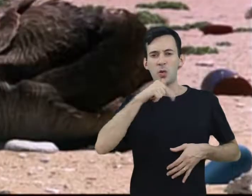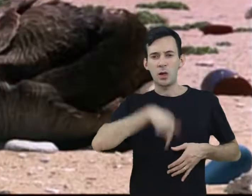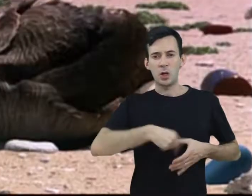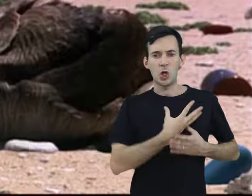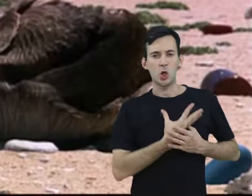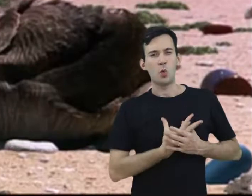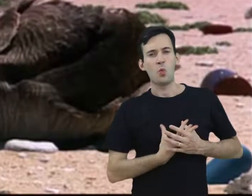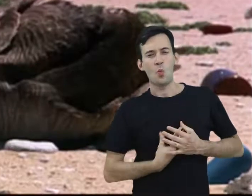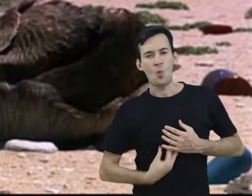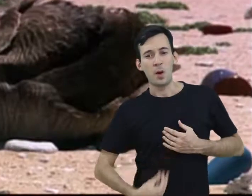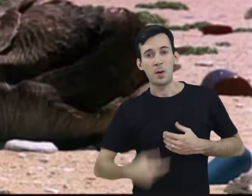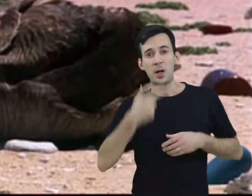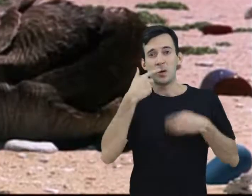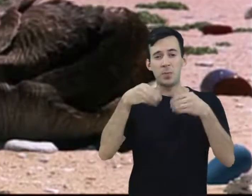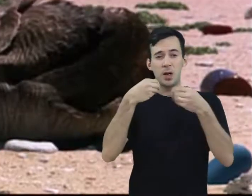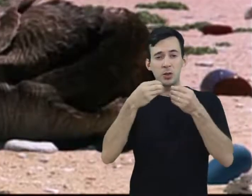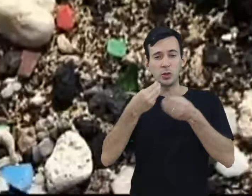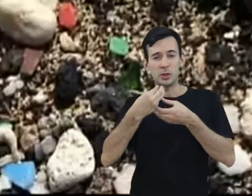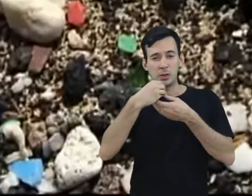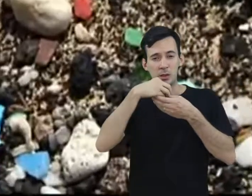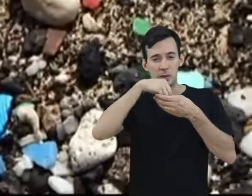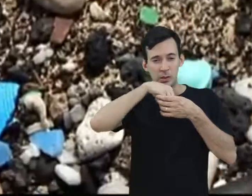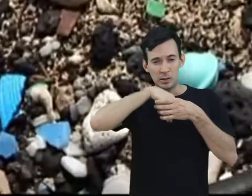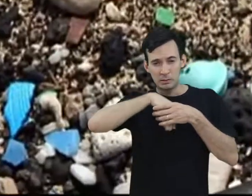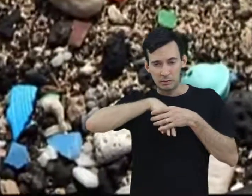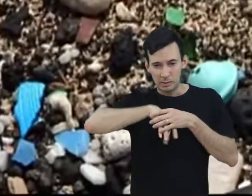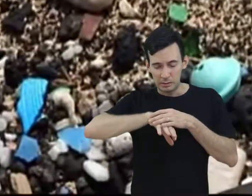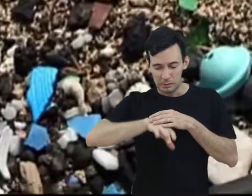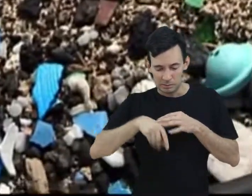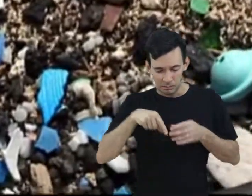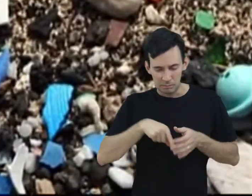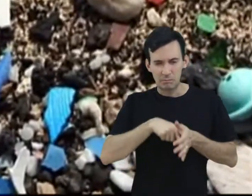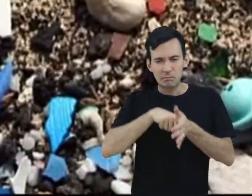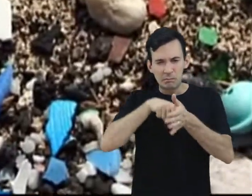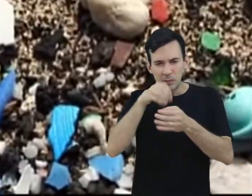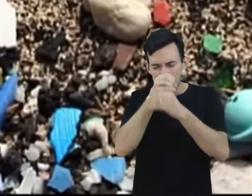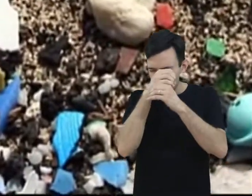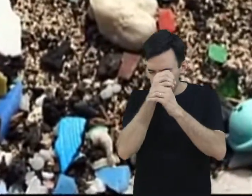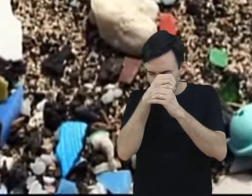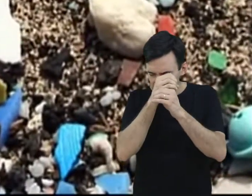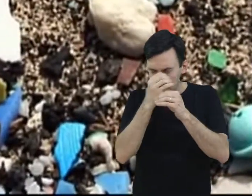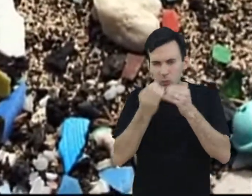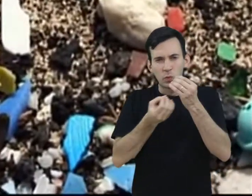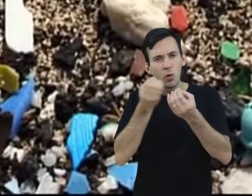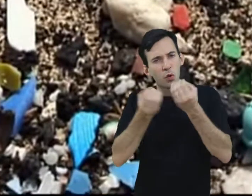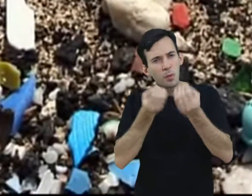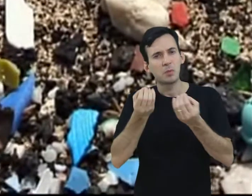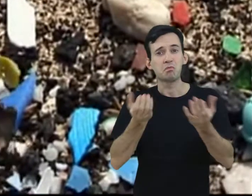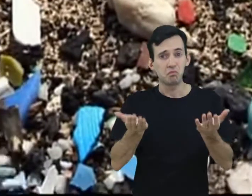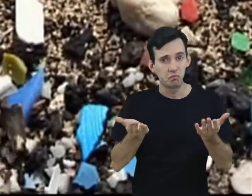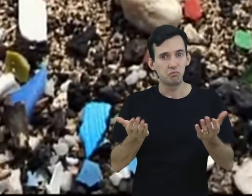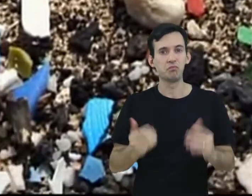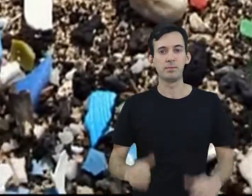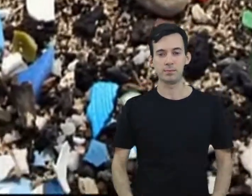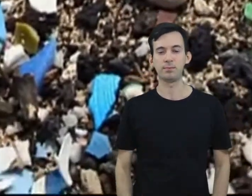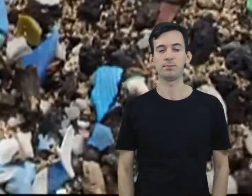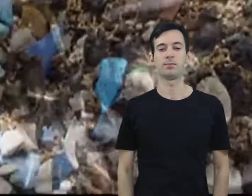We wash the stomach content, we turn this water used to wash potable so we can identify